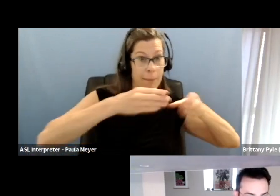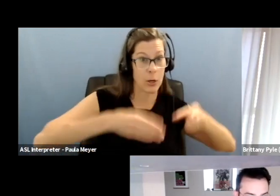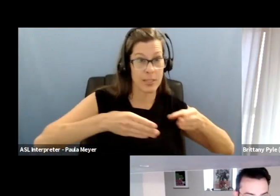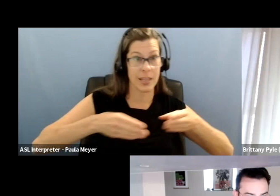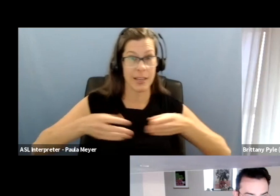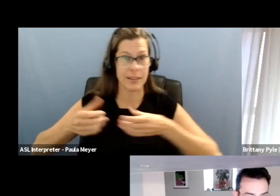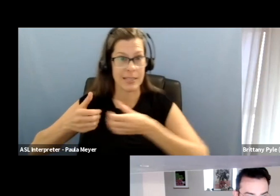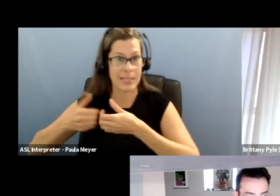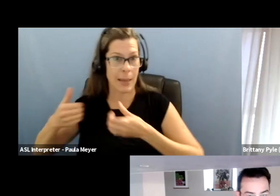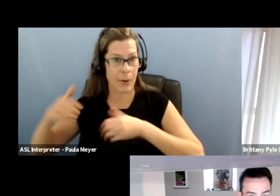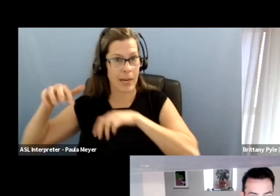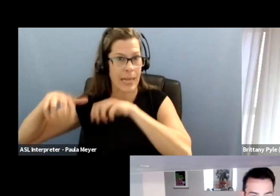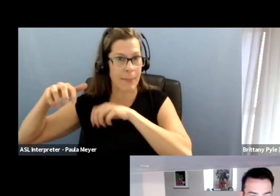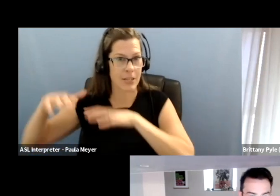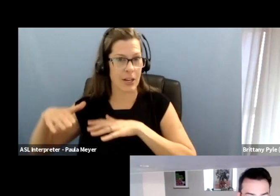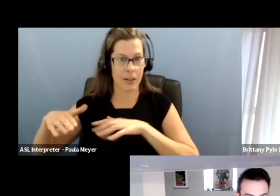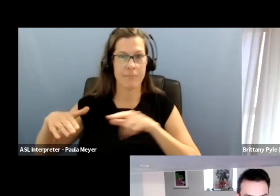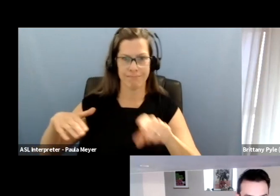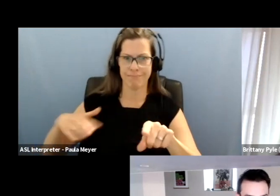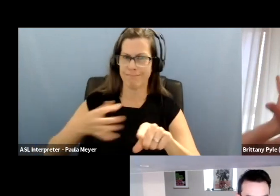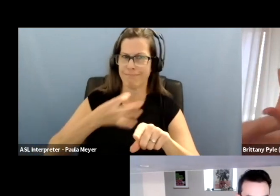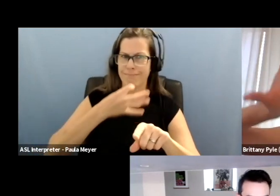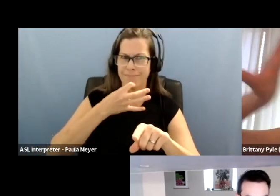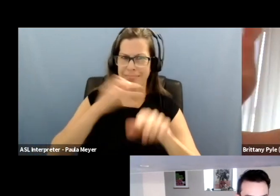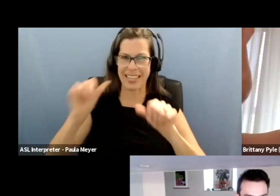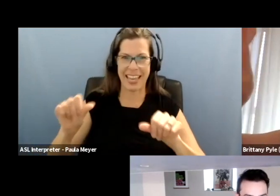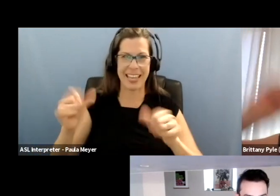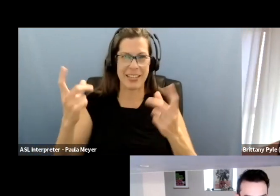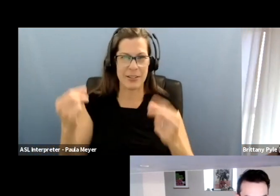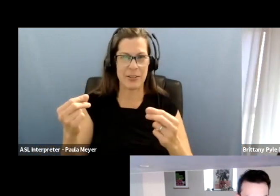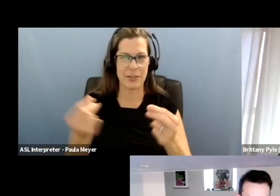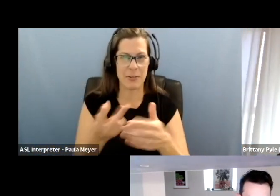in order to get both happening simultaneously. We've done them both separately.